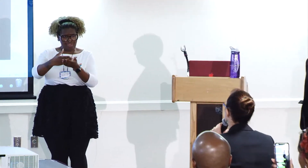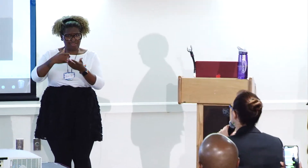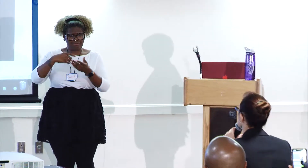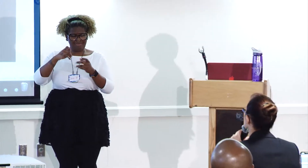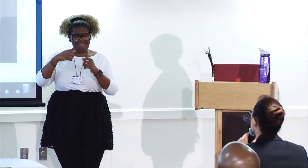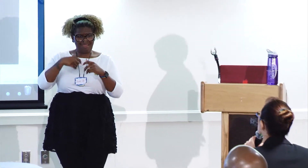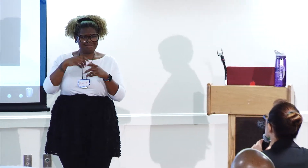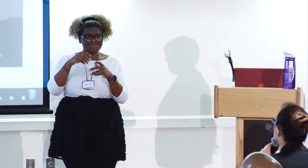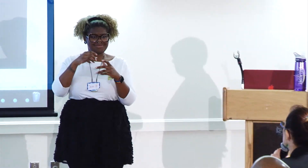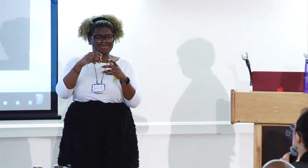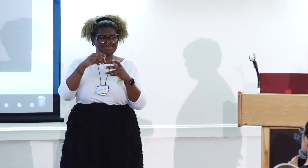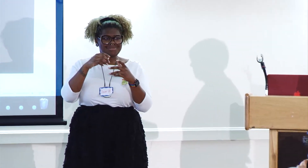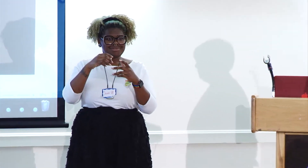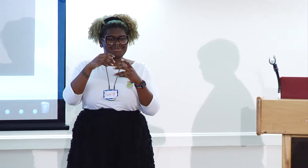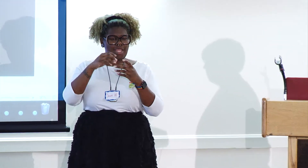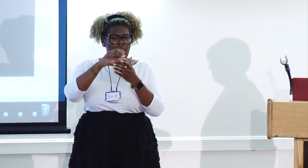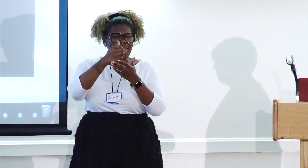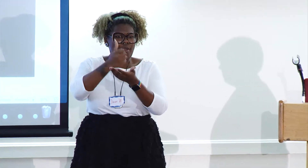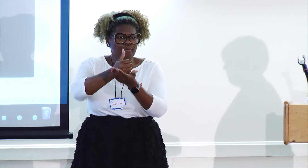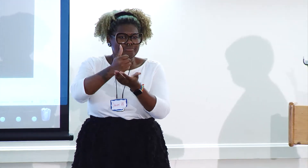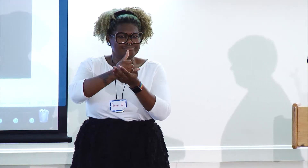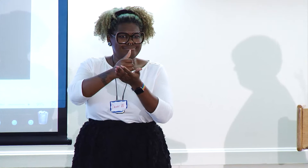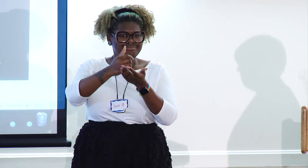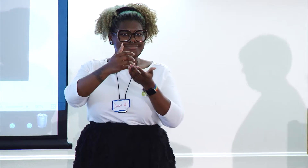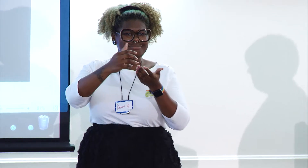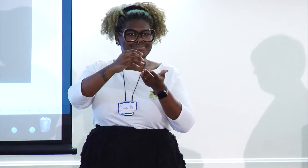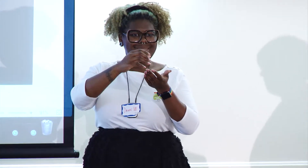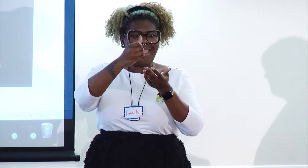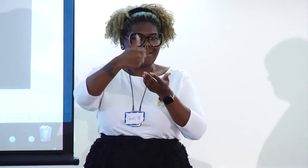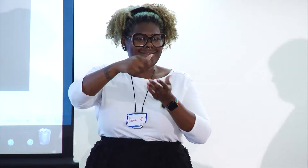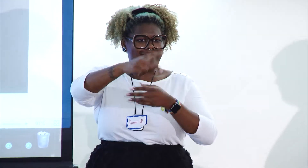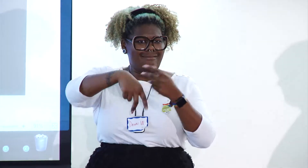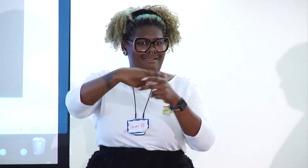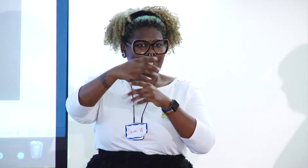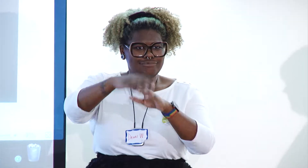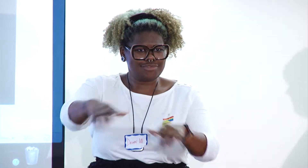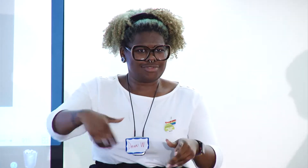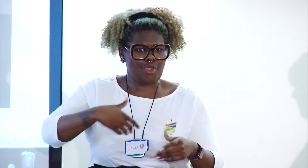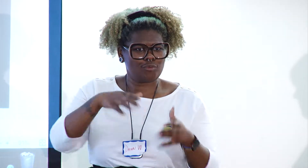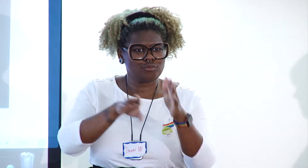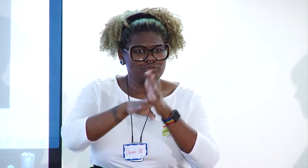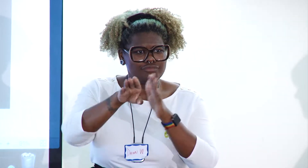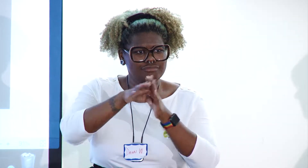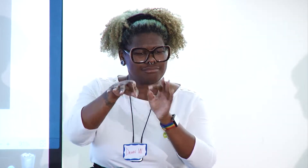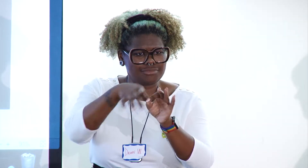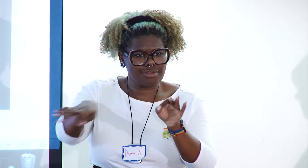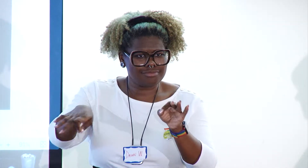Research proves that it's very helpful to any child